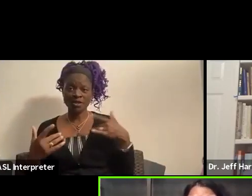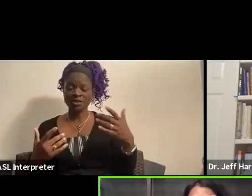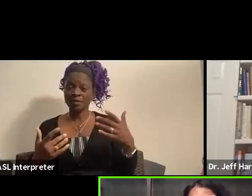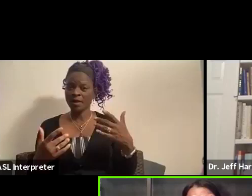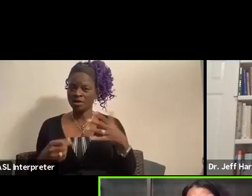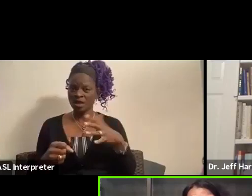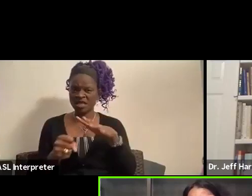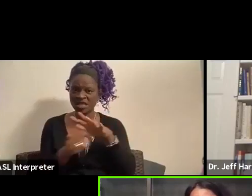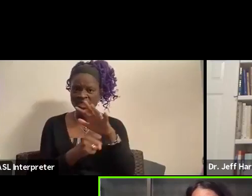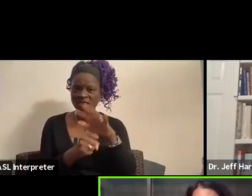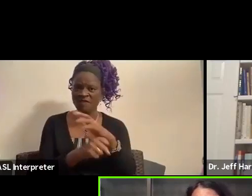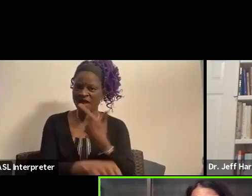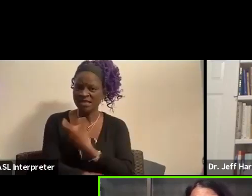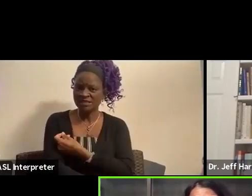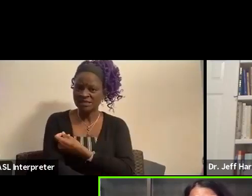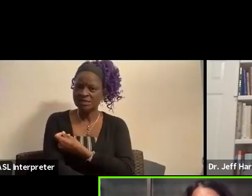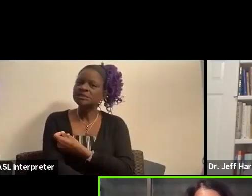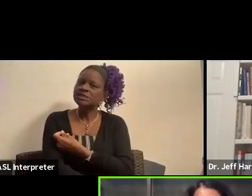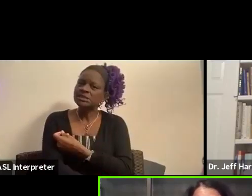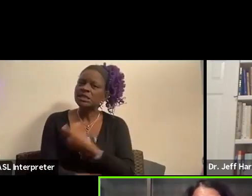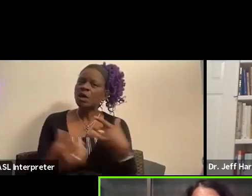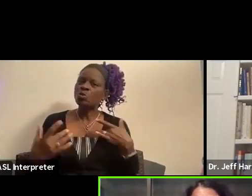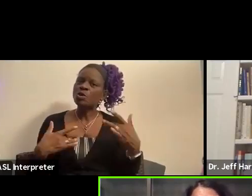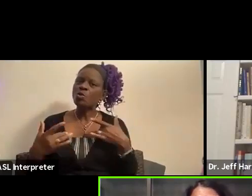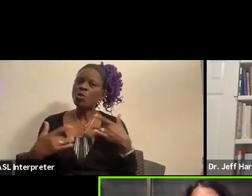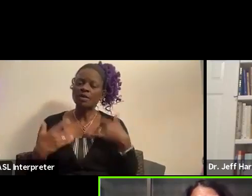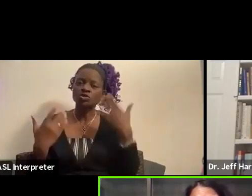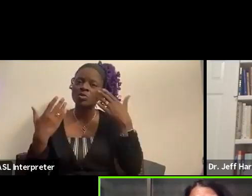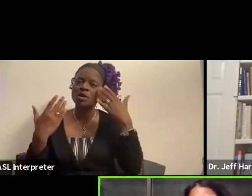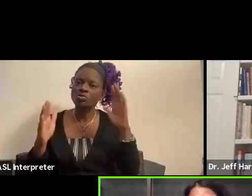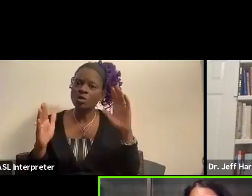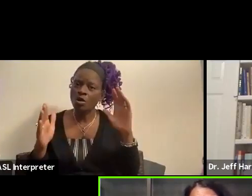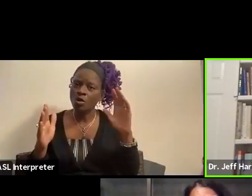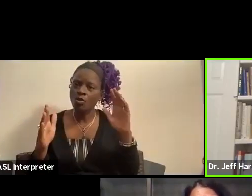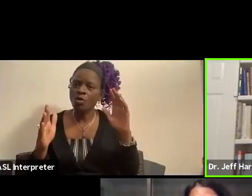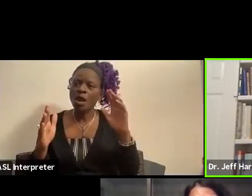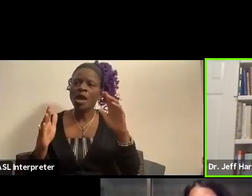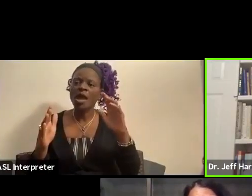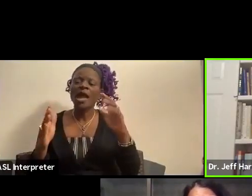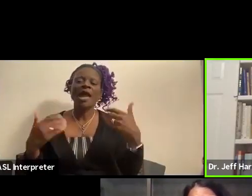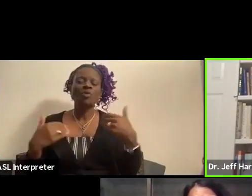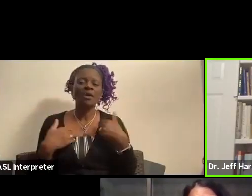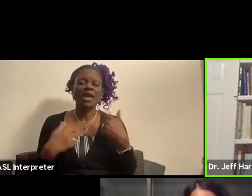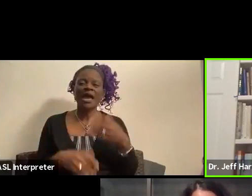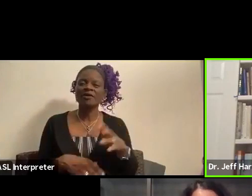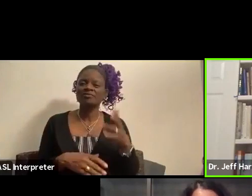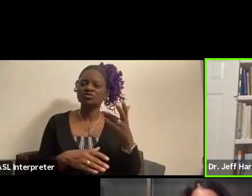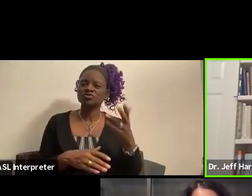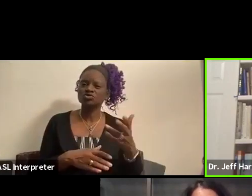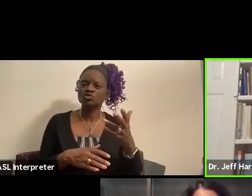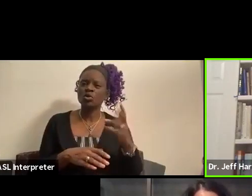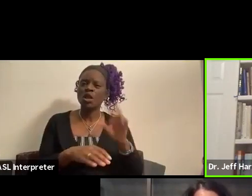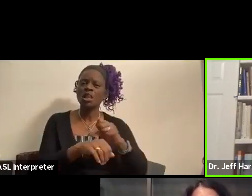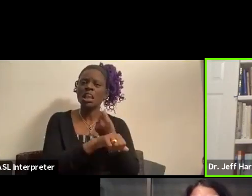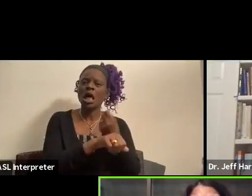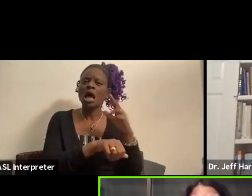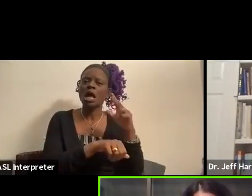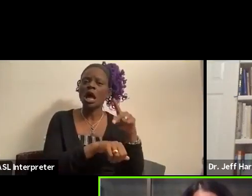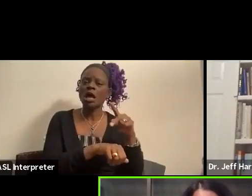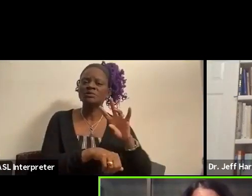And is the fact that we have to quarantine many 500 doses during the vaccine affecting the rollout? Yes.